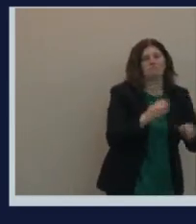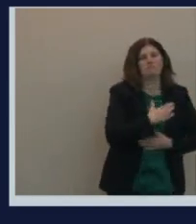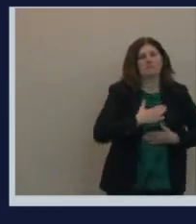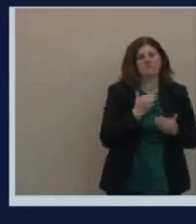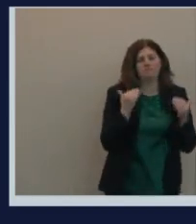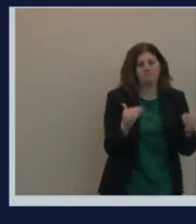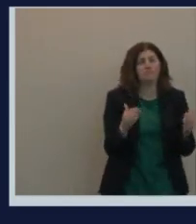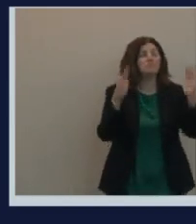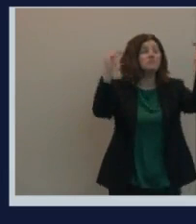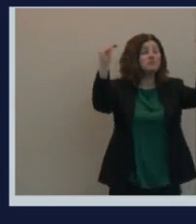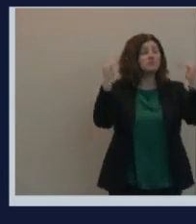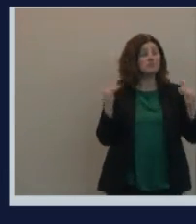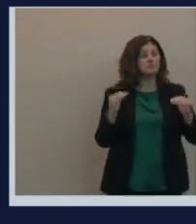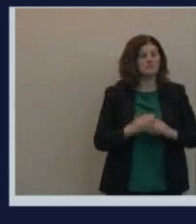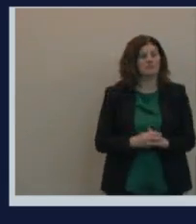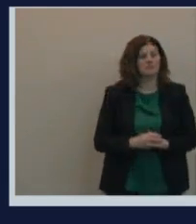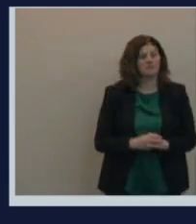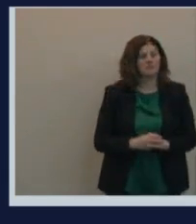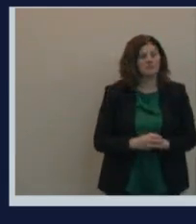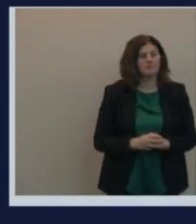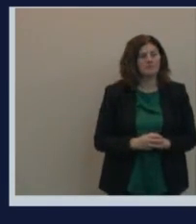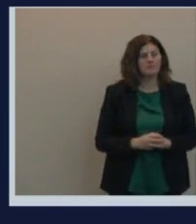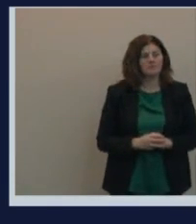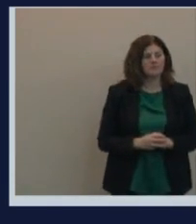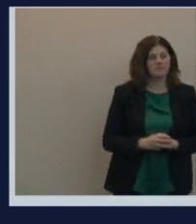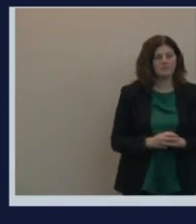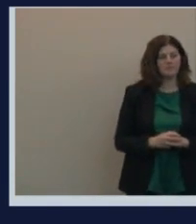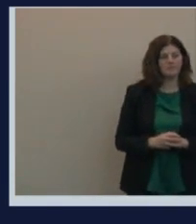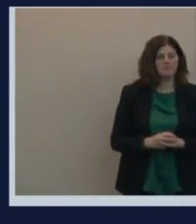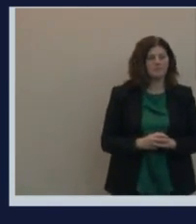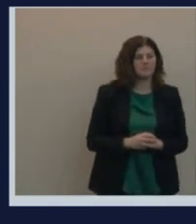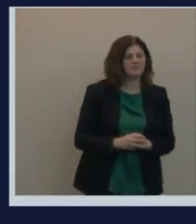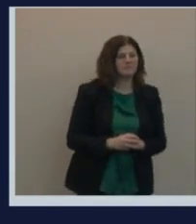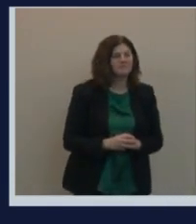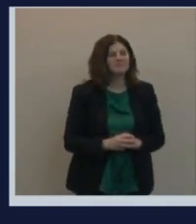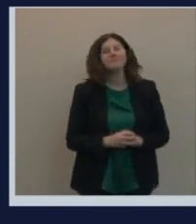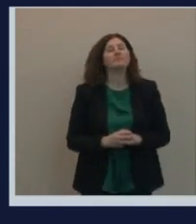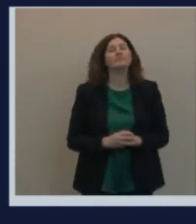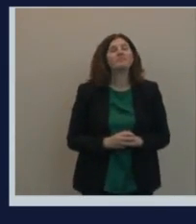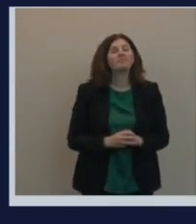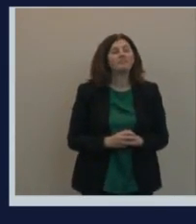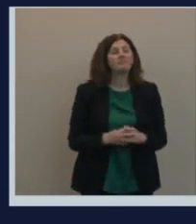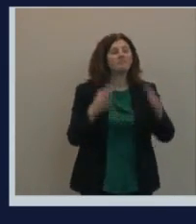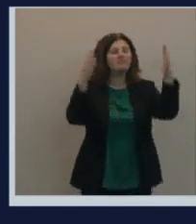I WANT YOU TO PAY CLOSE ATTENTION TO THAT. FOR THOSE OF YOU WHO CAN SUPPORT THAT INITIATIVE, PLEASE DO SO.